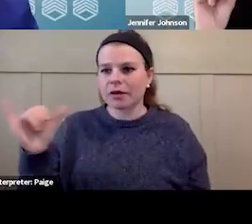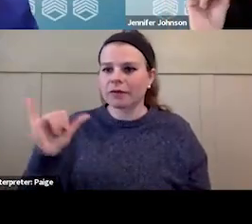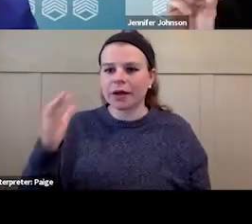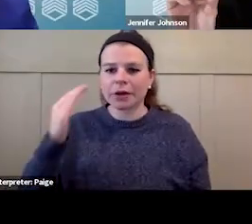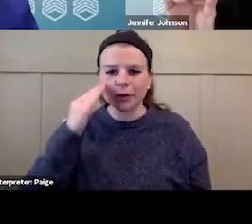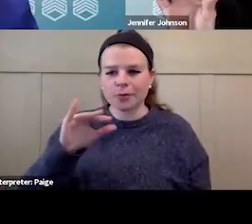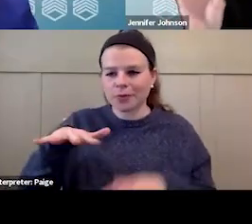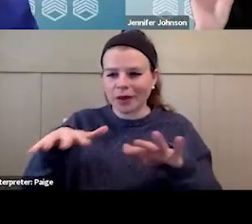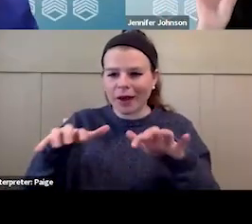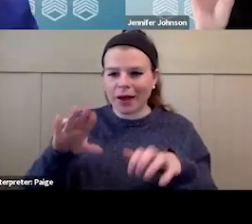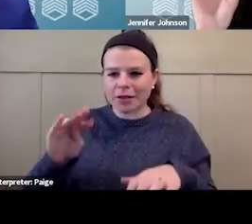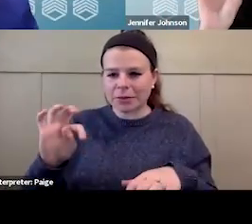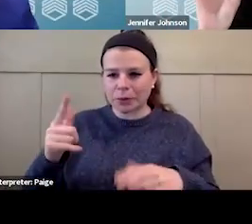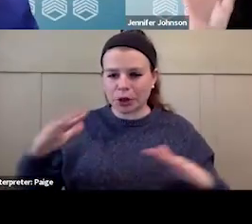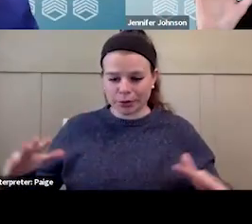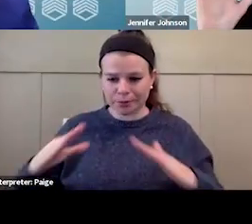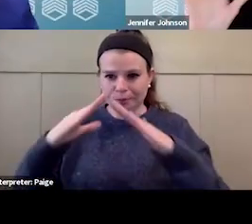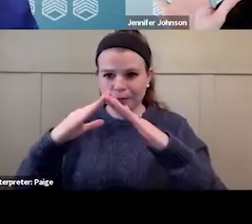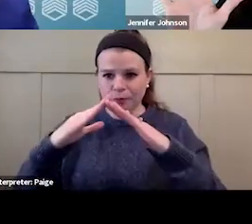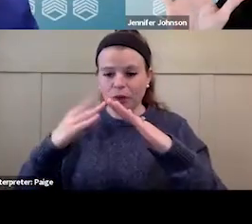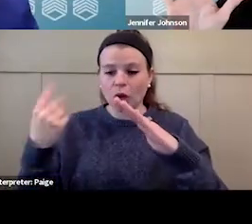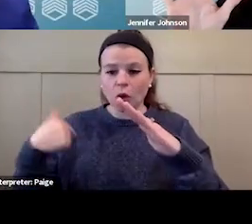What we see is the very tip of the iceberg.